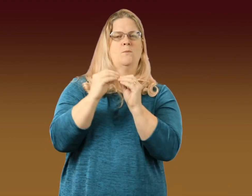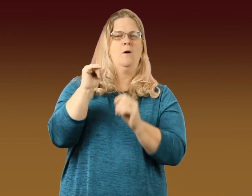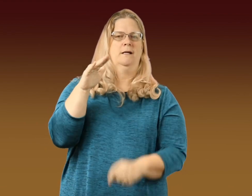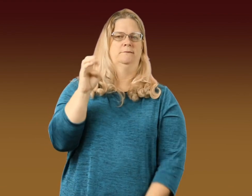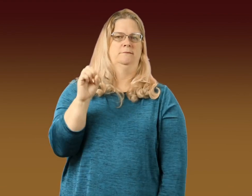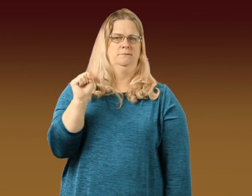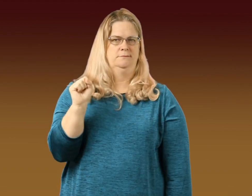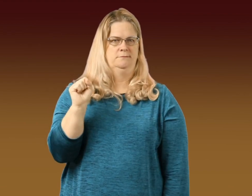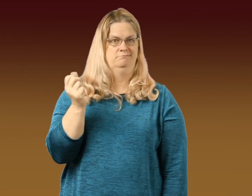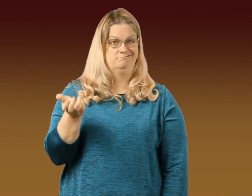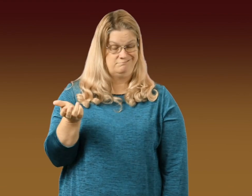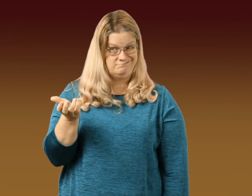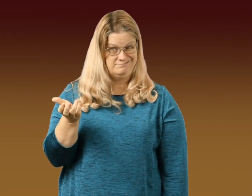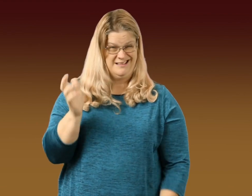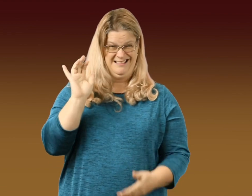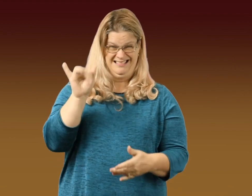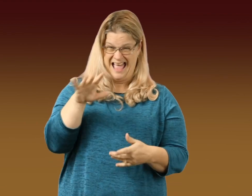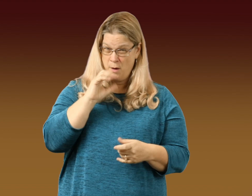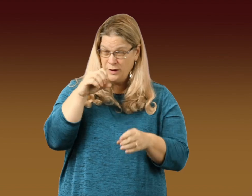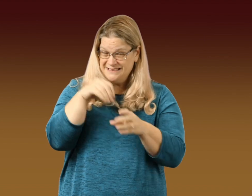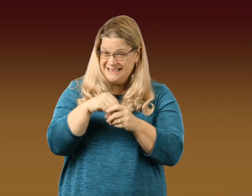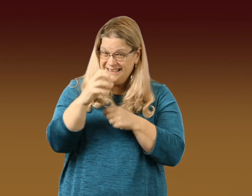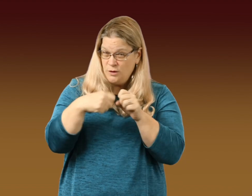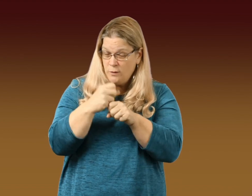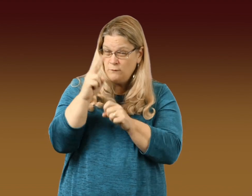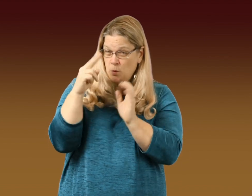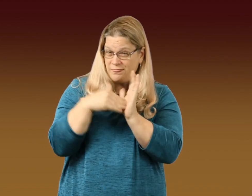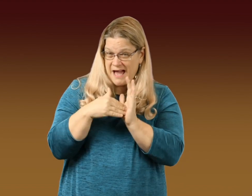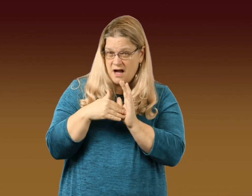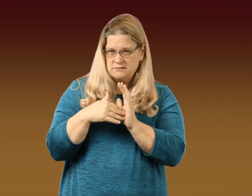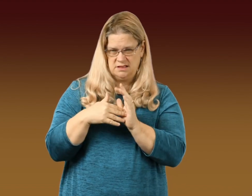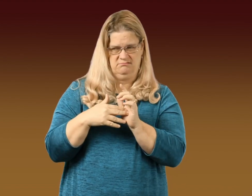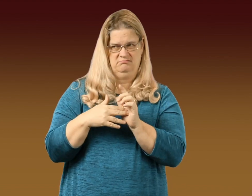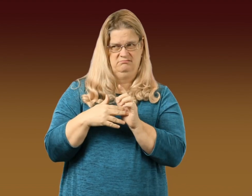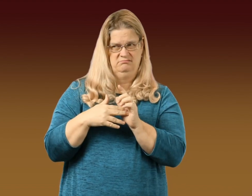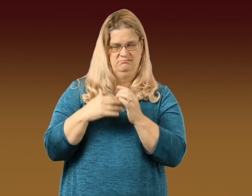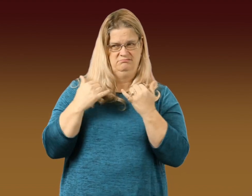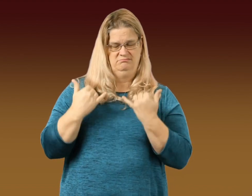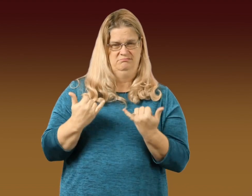or more adverse childhood experience. And again, this was in the year 2000.